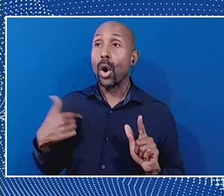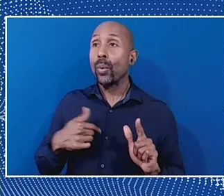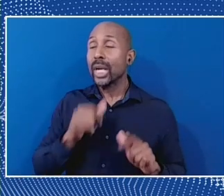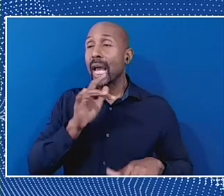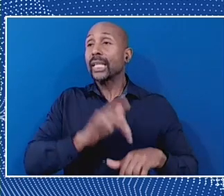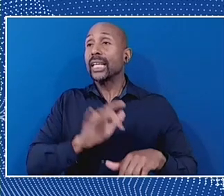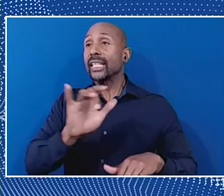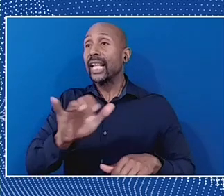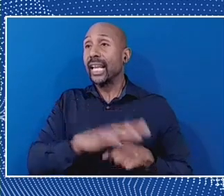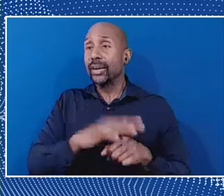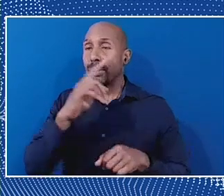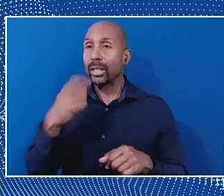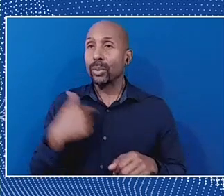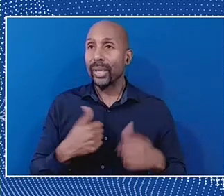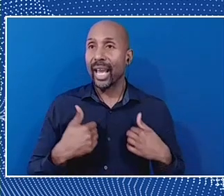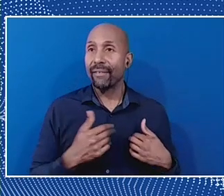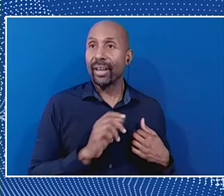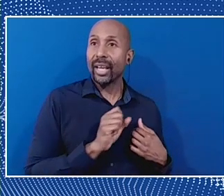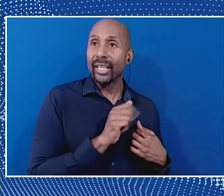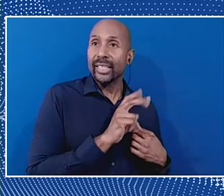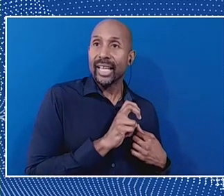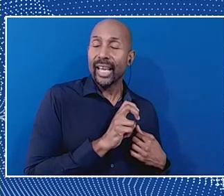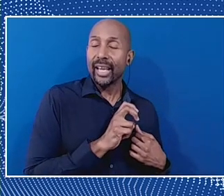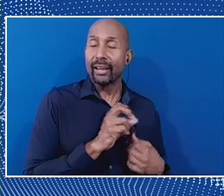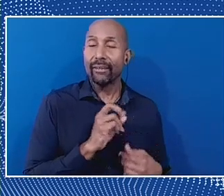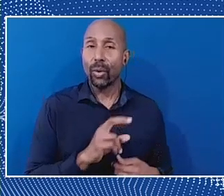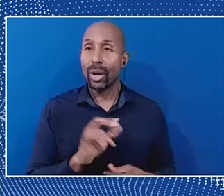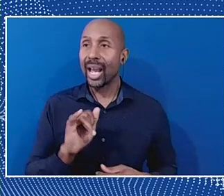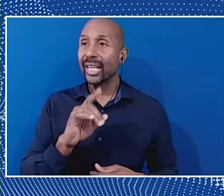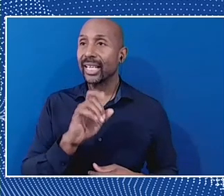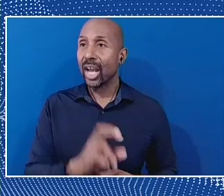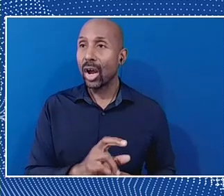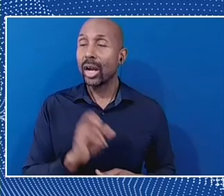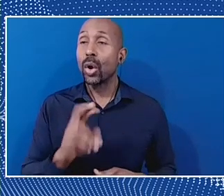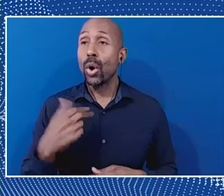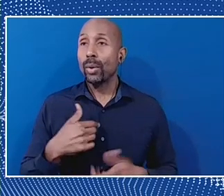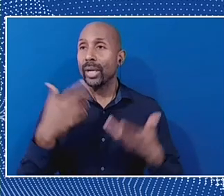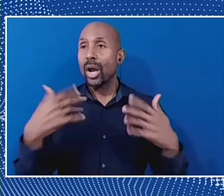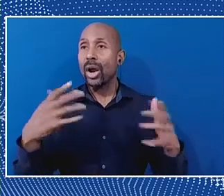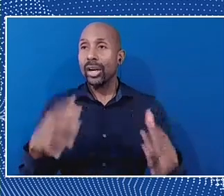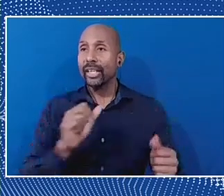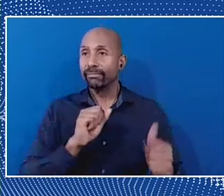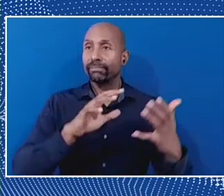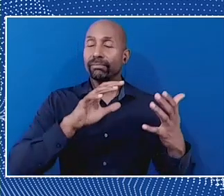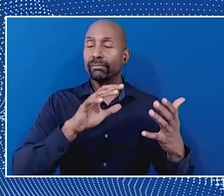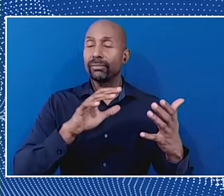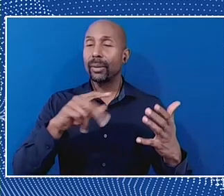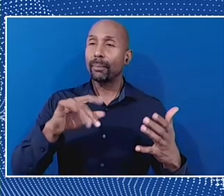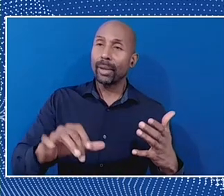already have tackled Public Service Loan Forgiveness. I'm just wondering to what extent- I'm